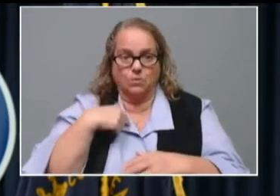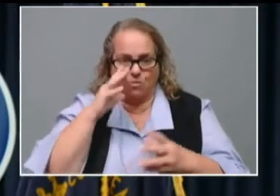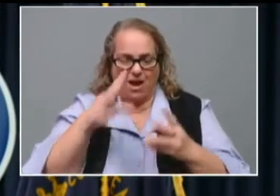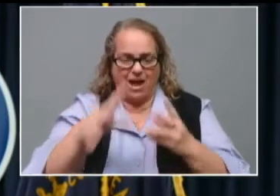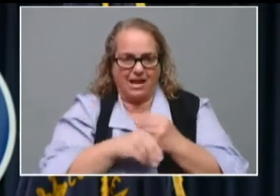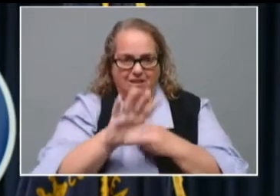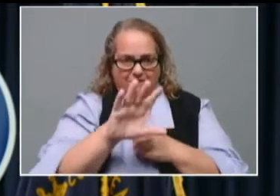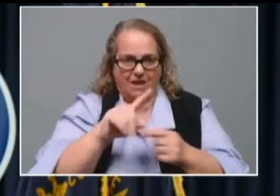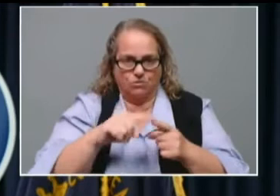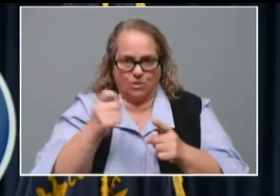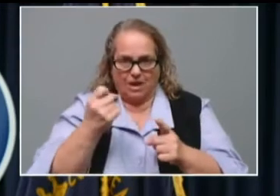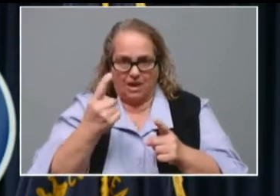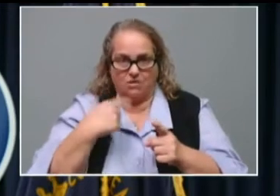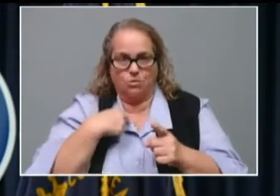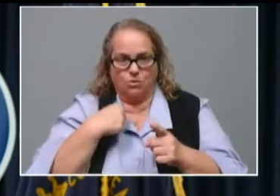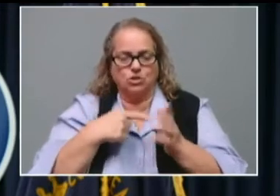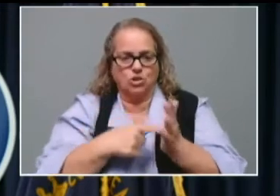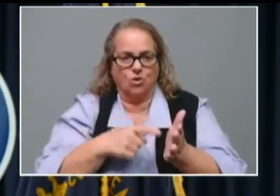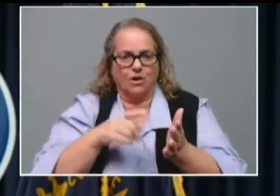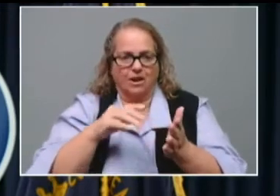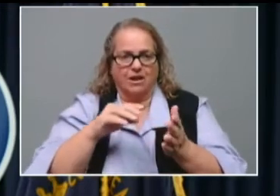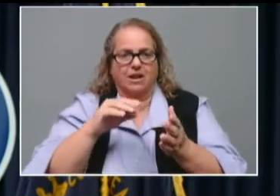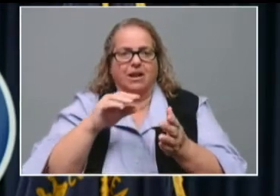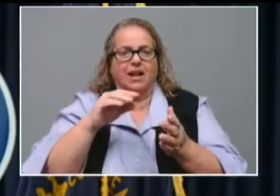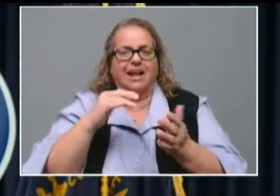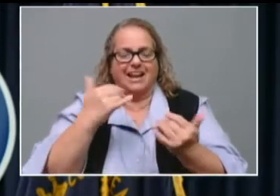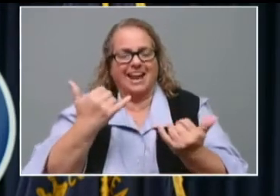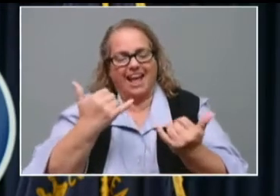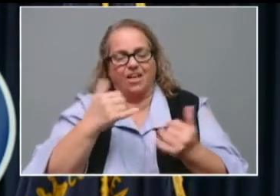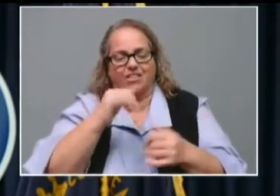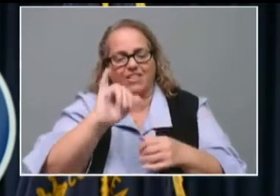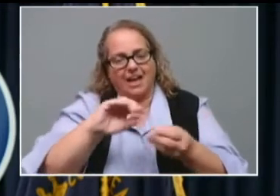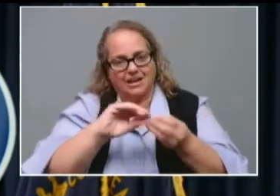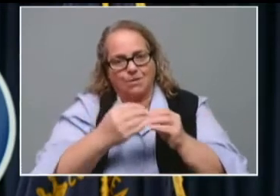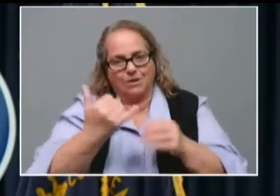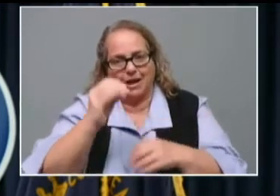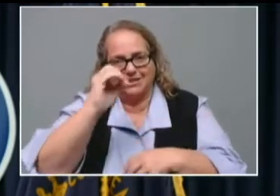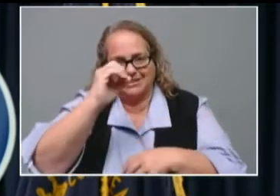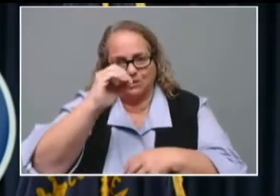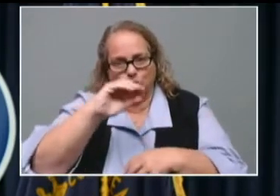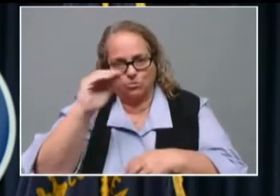number right now is 0% because it's only really been available one day. Uh